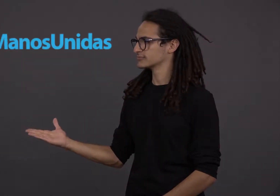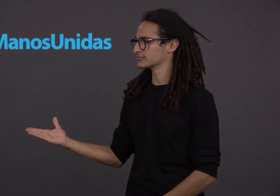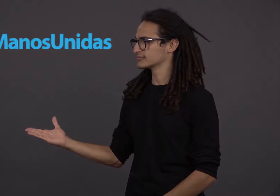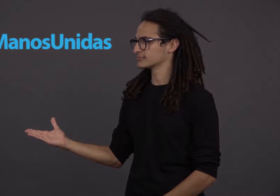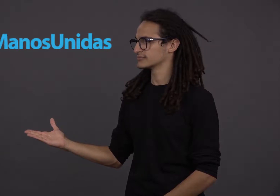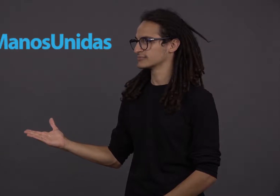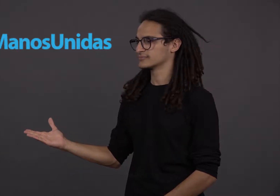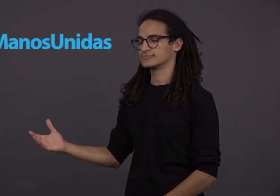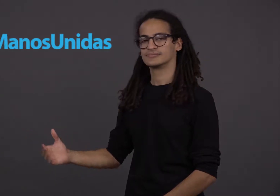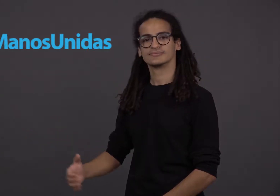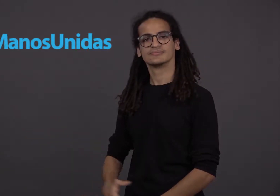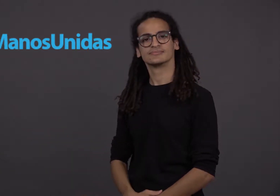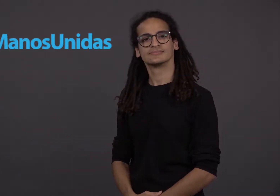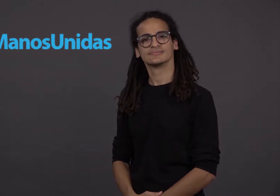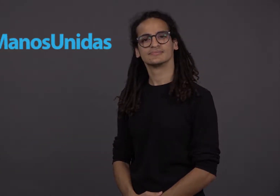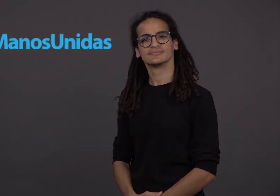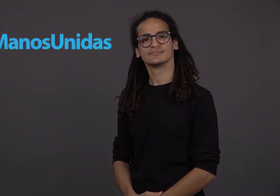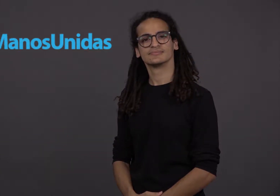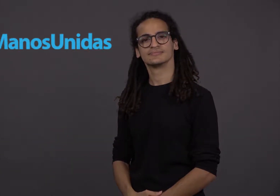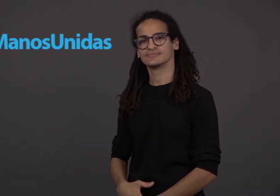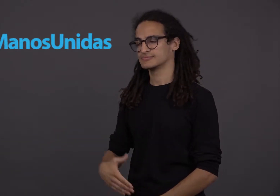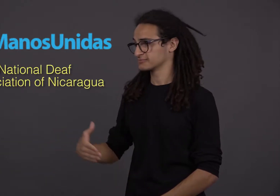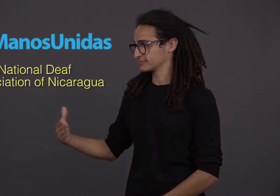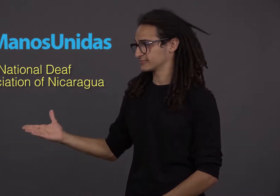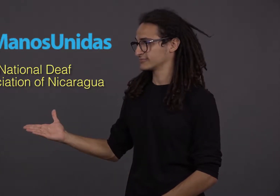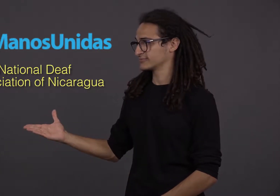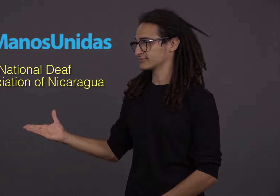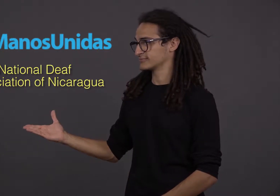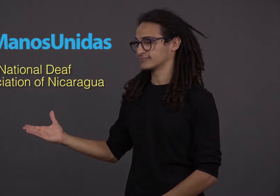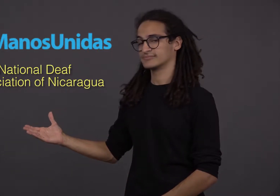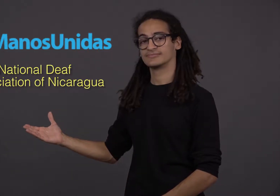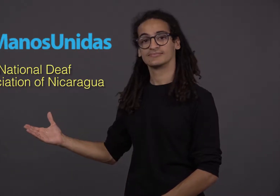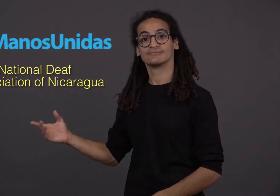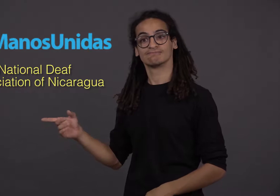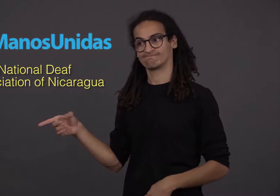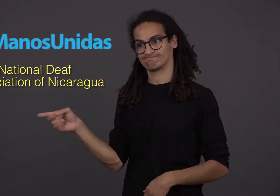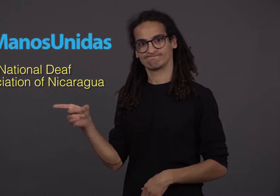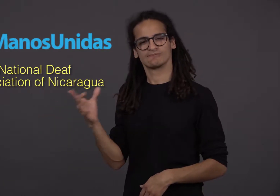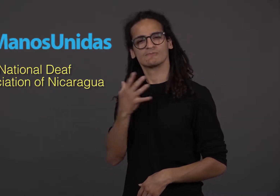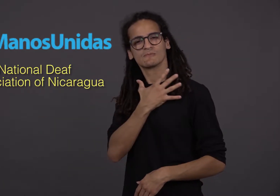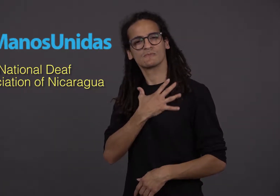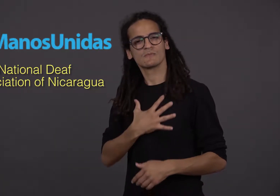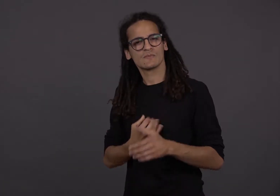a three-pronged innovation by Manos Unidas and the National Deaf Association of Nicaragua,